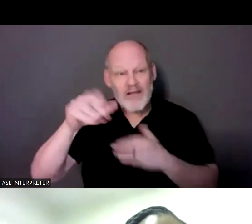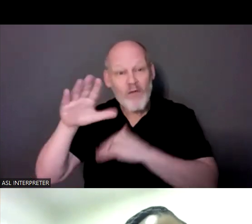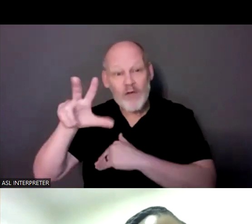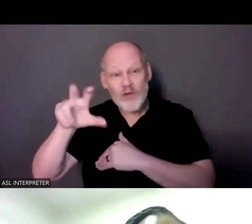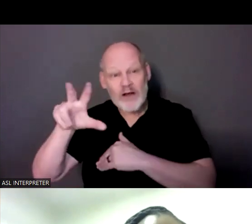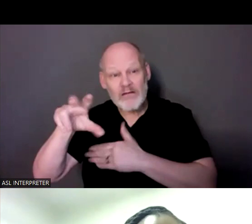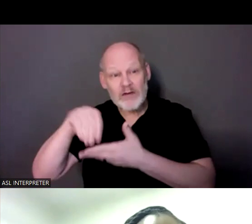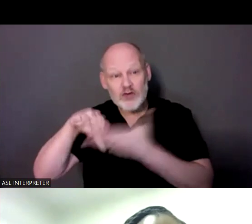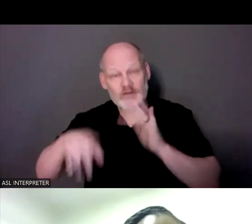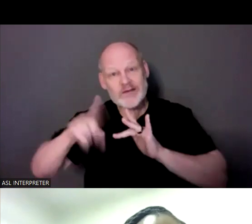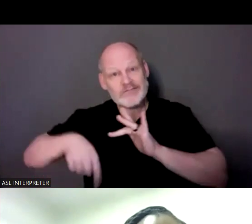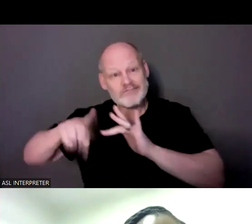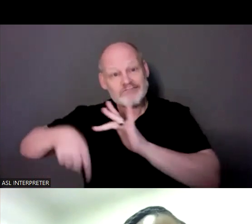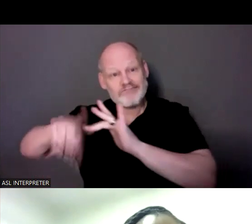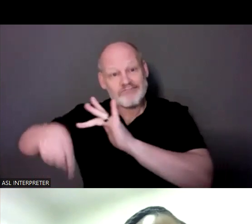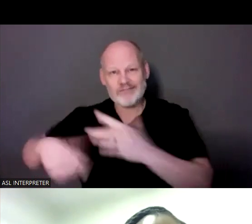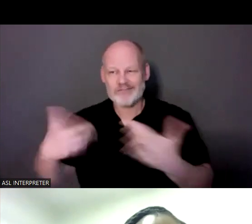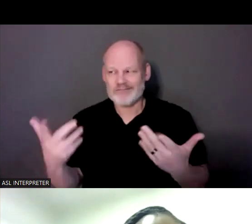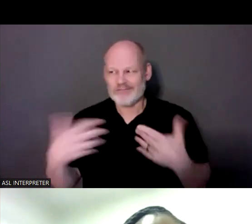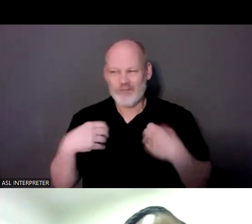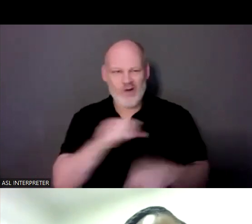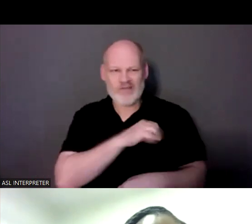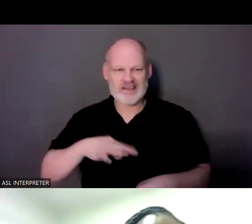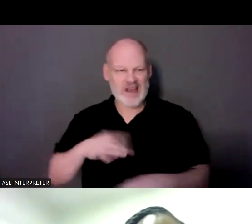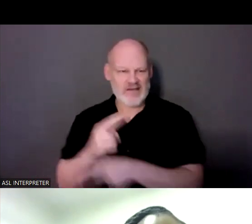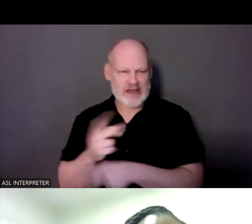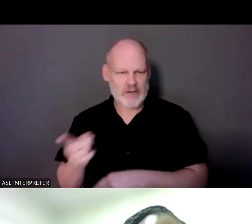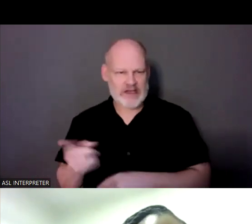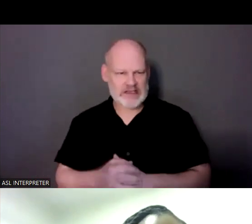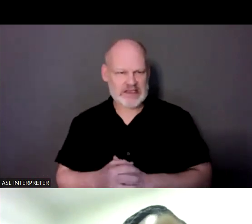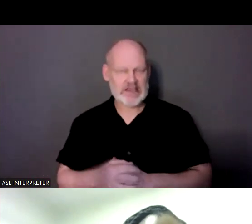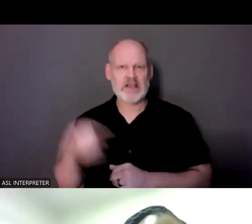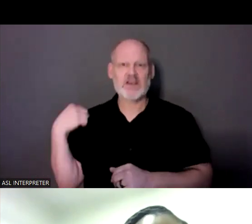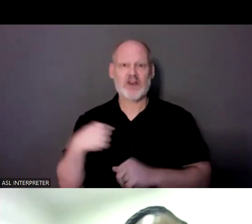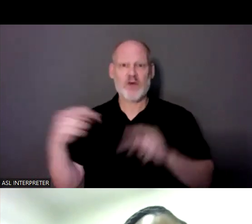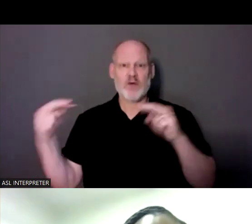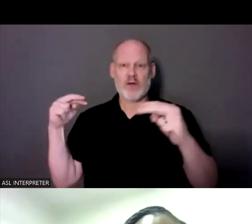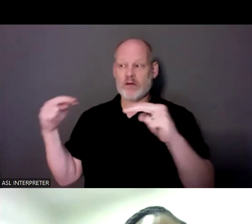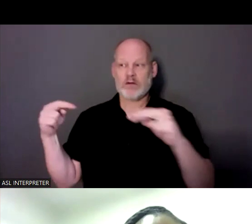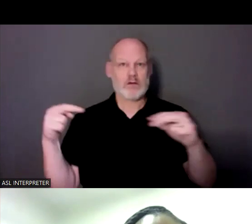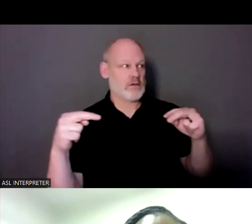person power. And so how do how do we tackle that and understanding that's our reality and